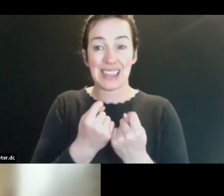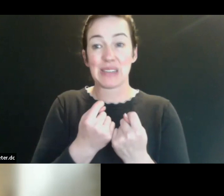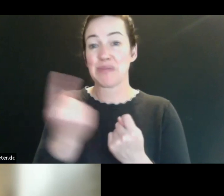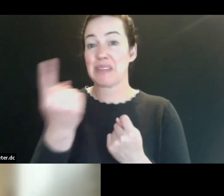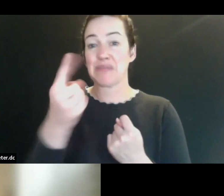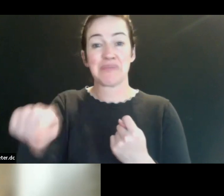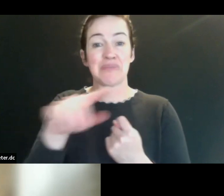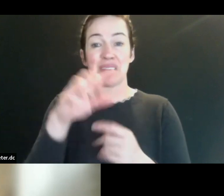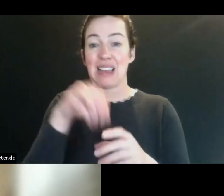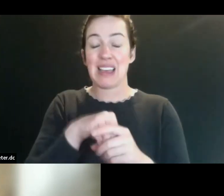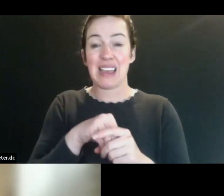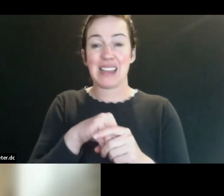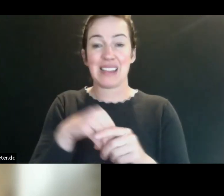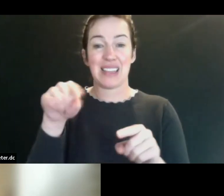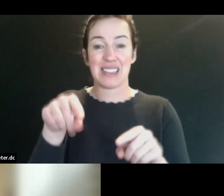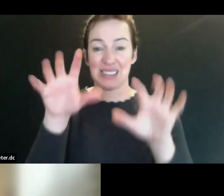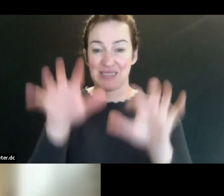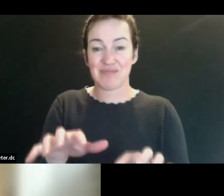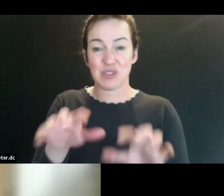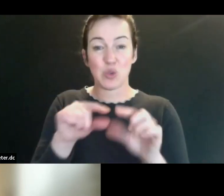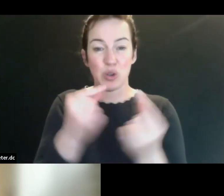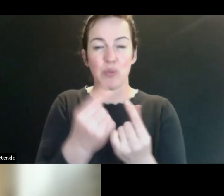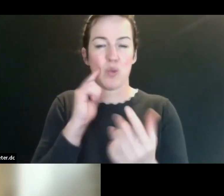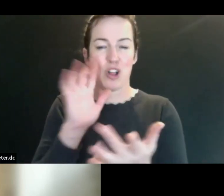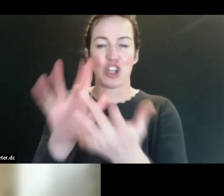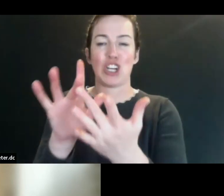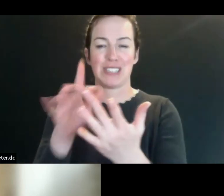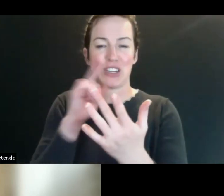going to follow up with you on a bunch of different resources. But here's a question